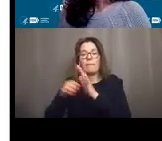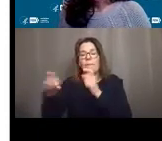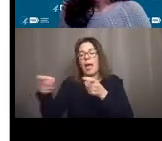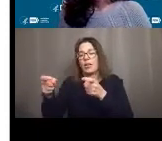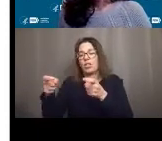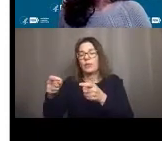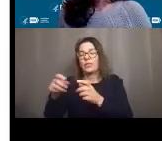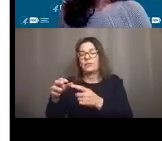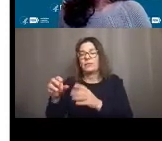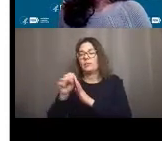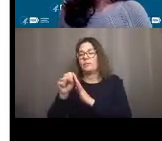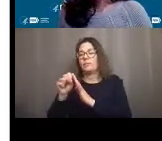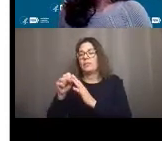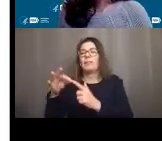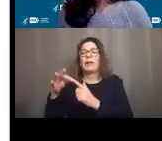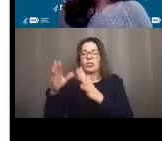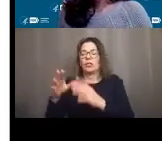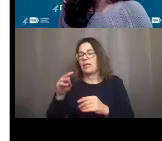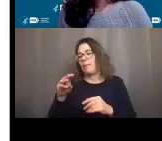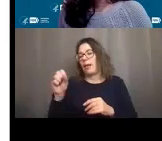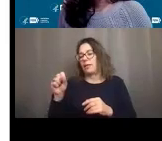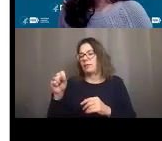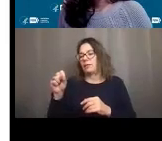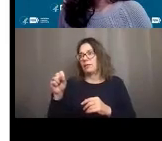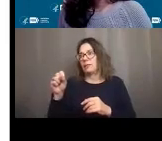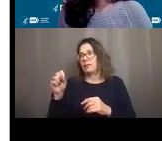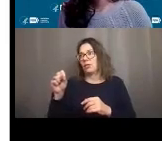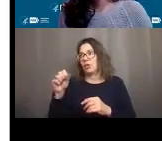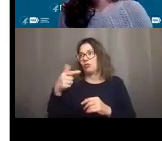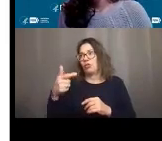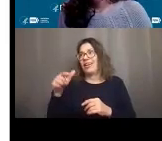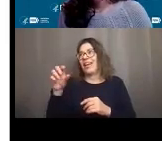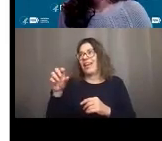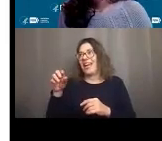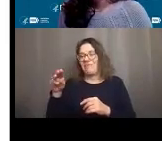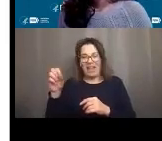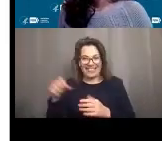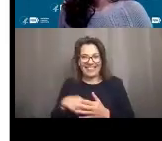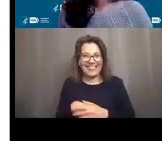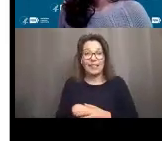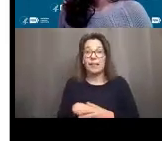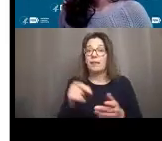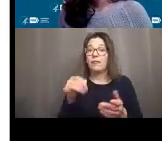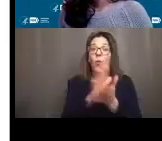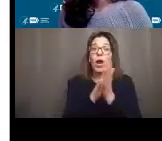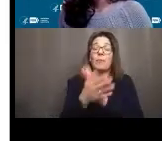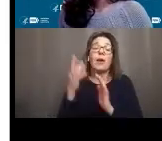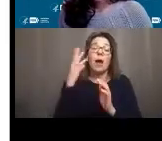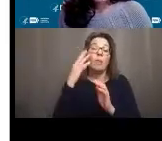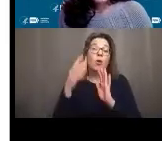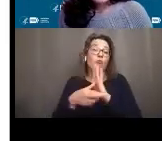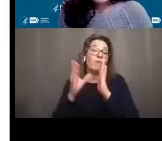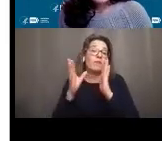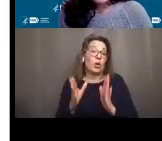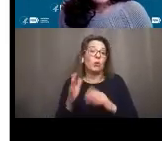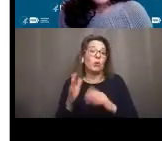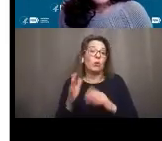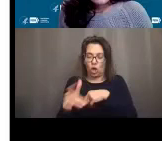It's run out of the NIH Office of the Director. There's actually a deadline coming up this year on November 18th,